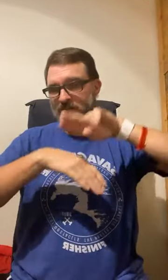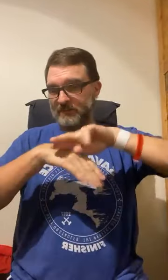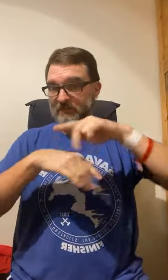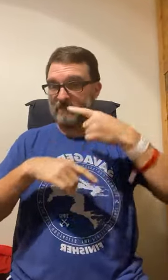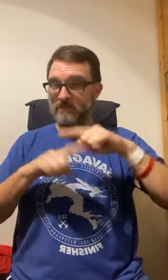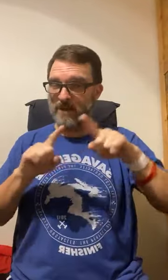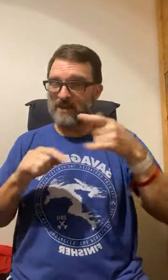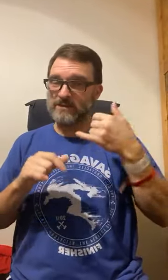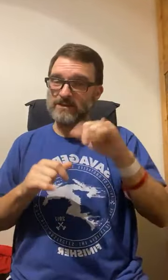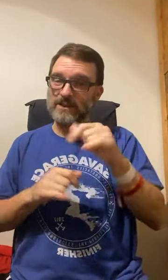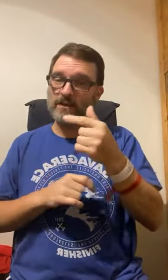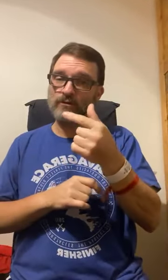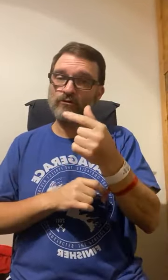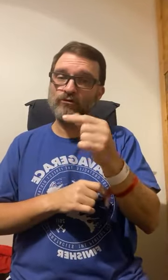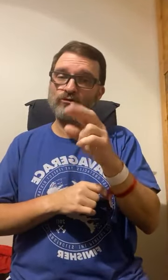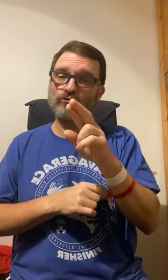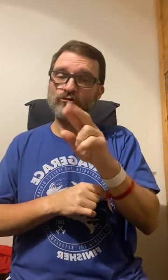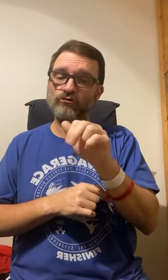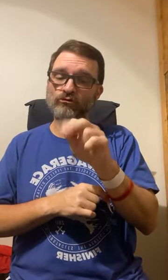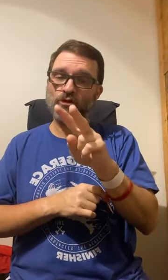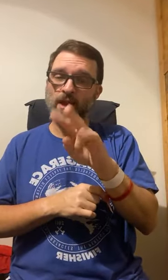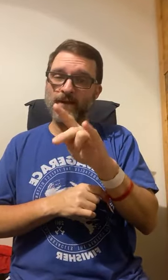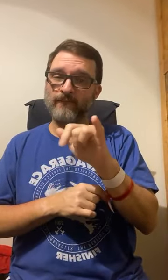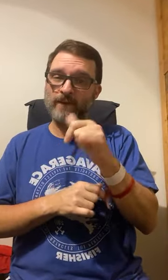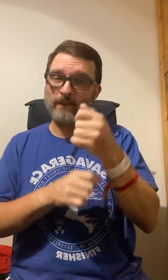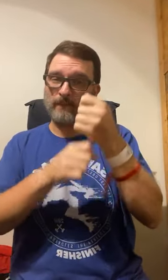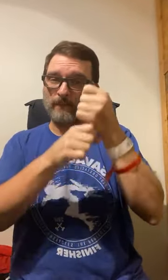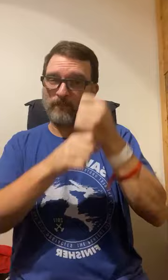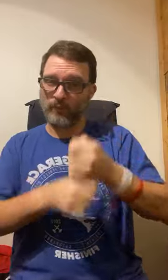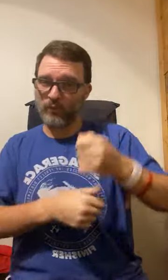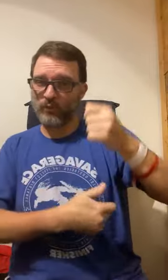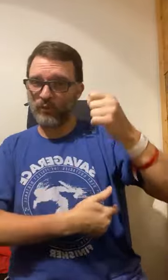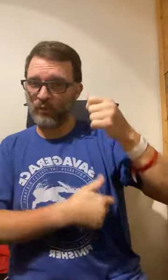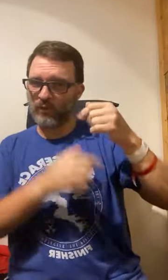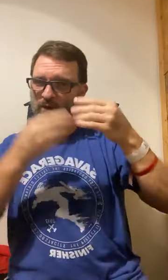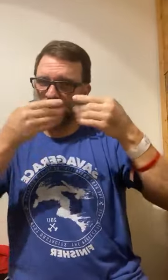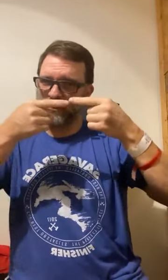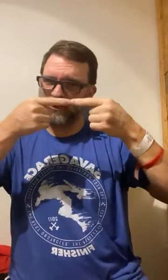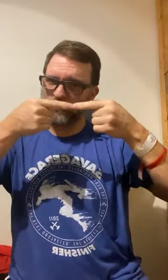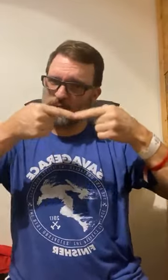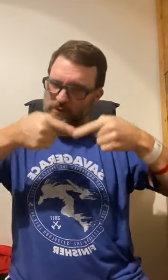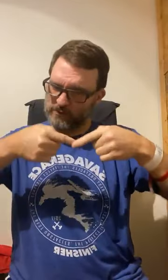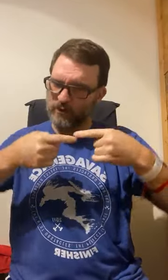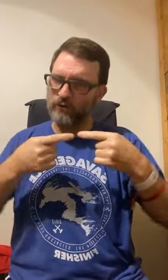But still the gravity was pulling on the side with my rib pain causing pressure pain downward.